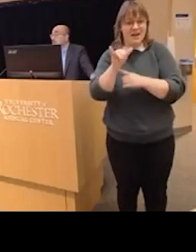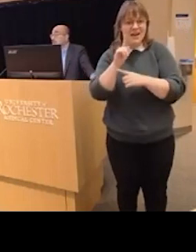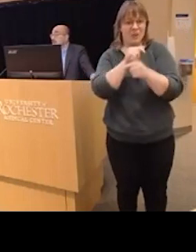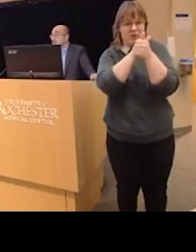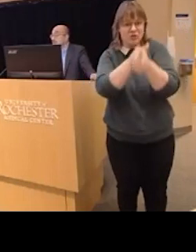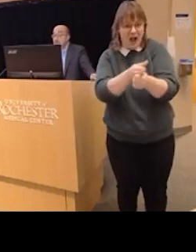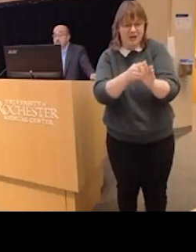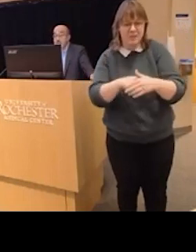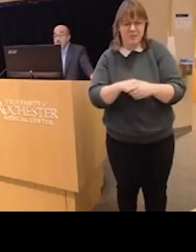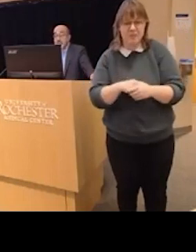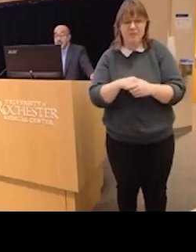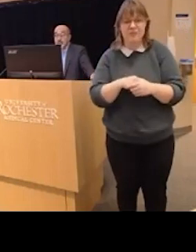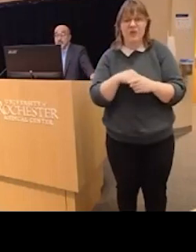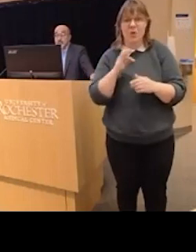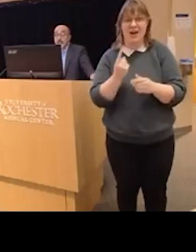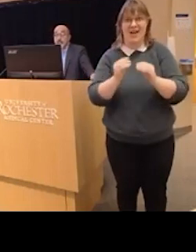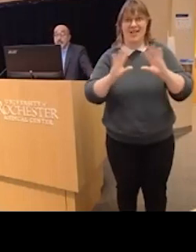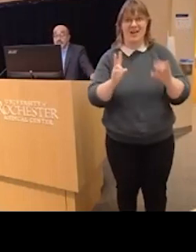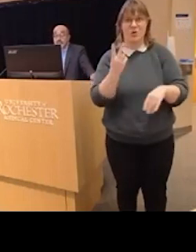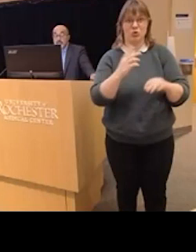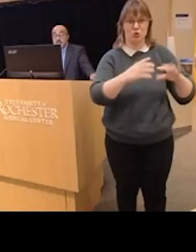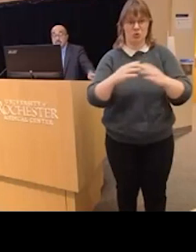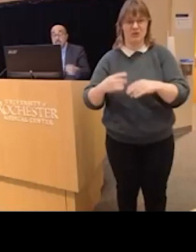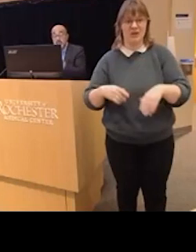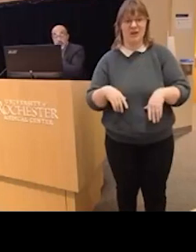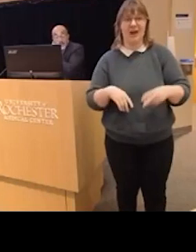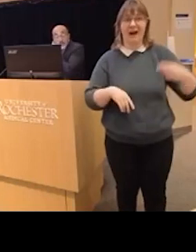because we wanted clear two groups the High group had high depression and anxiety symptoms and the